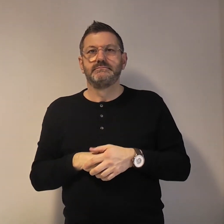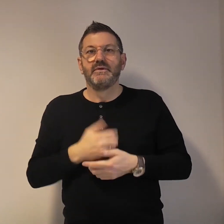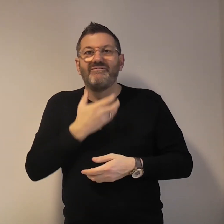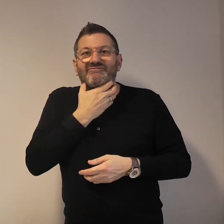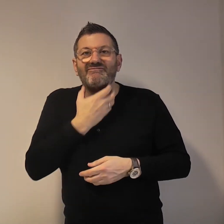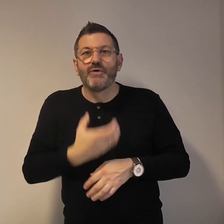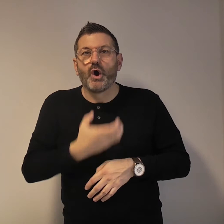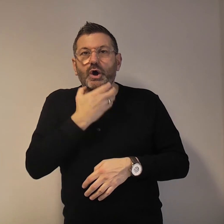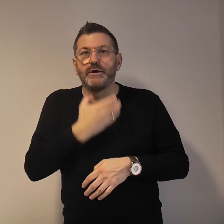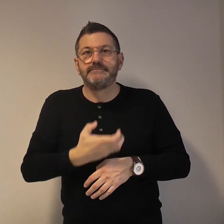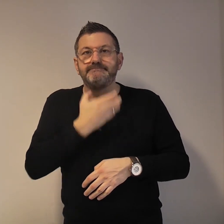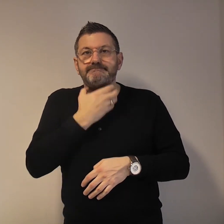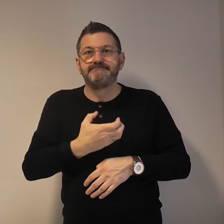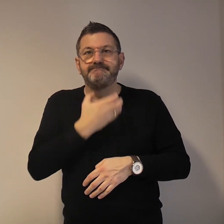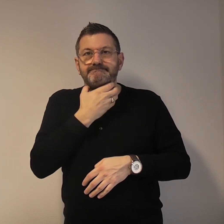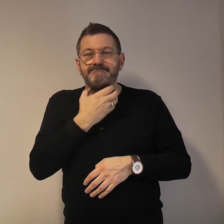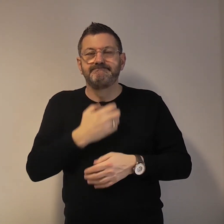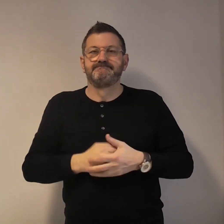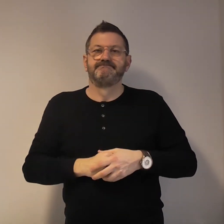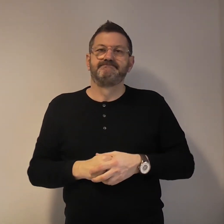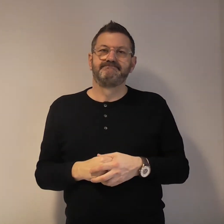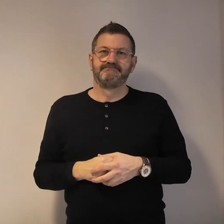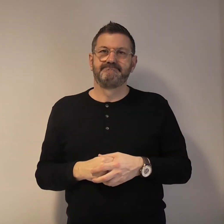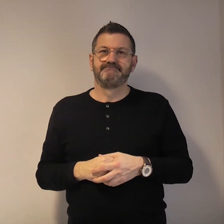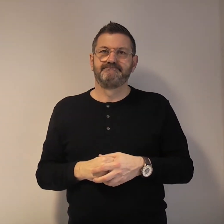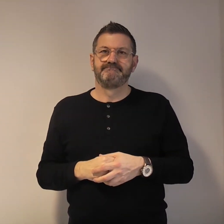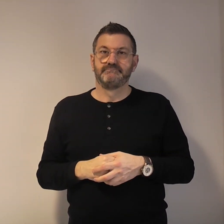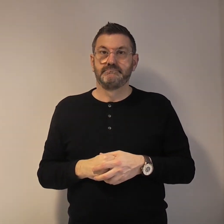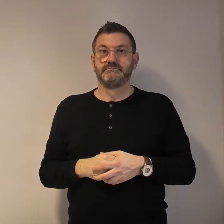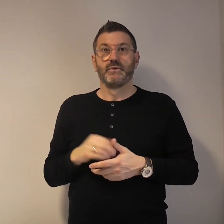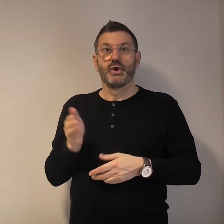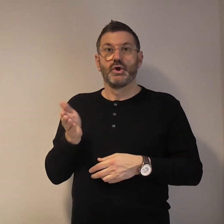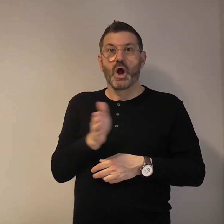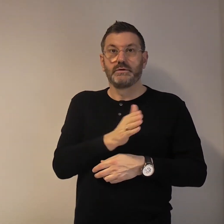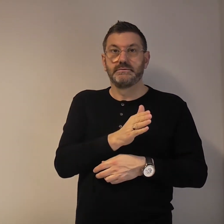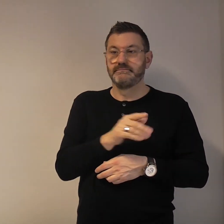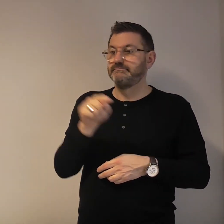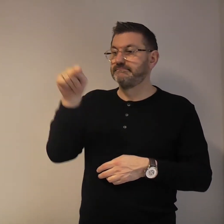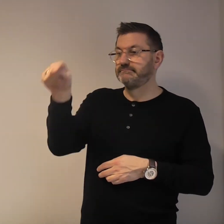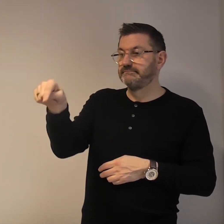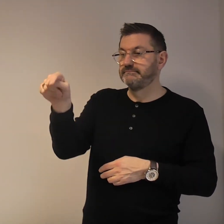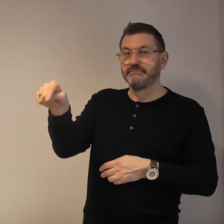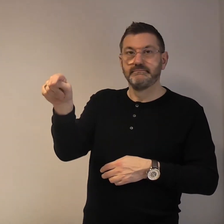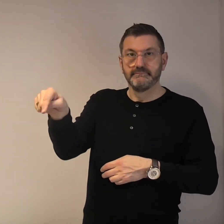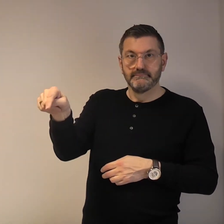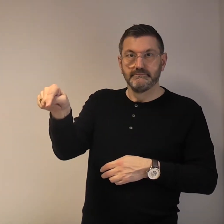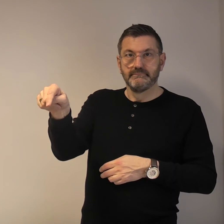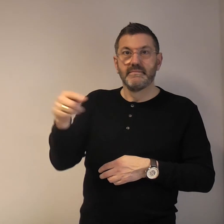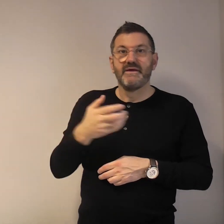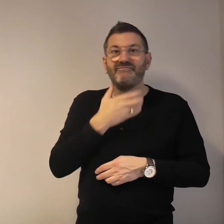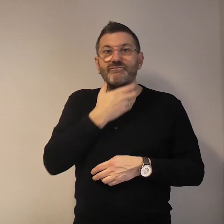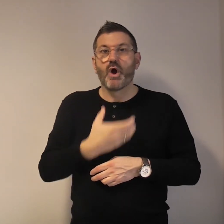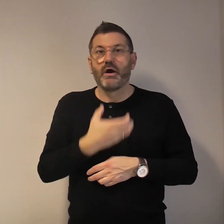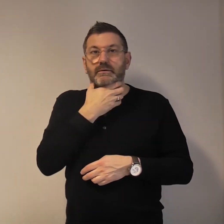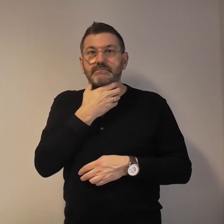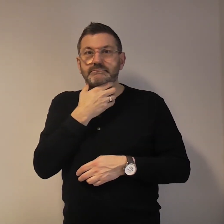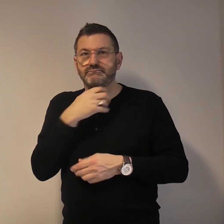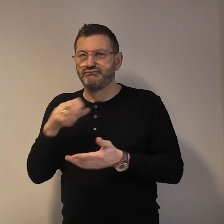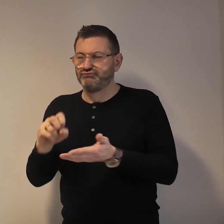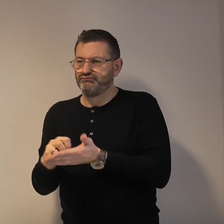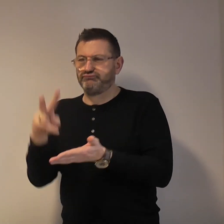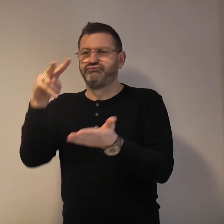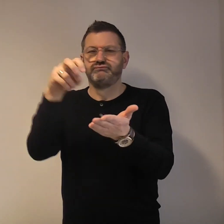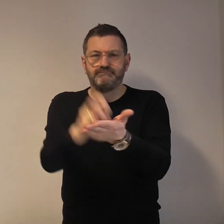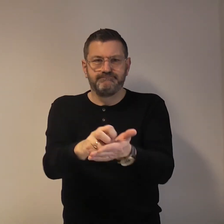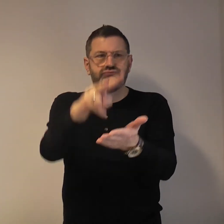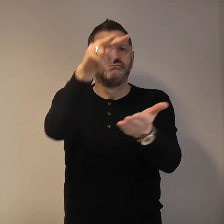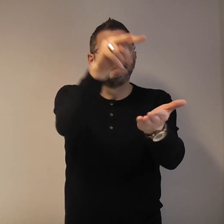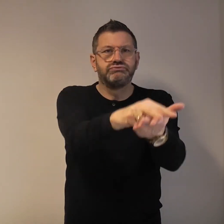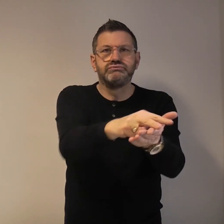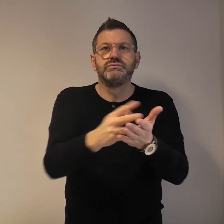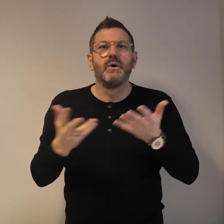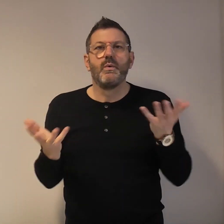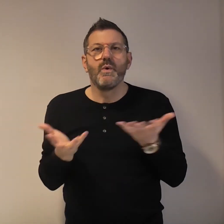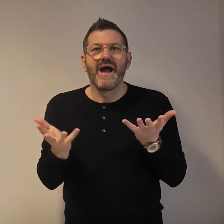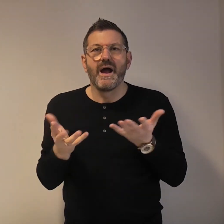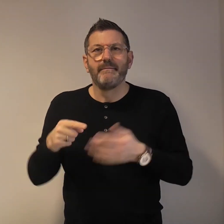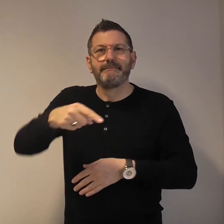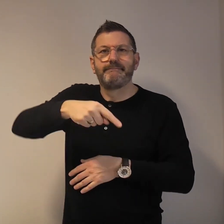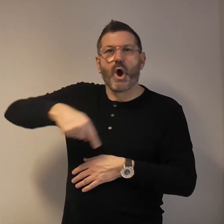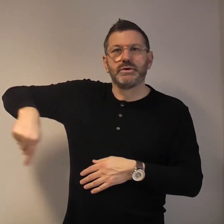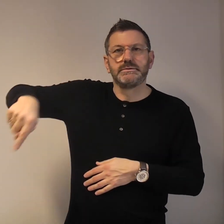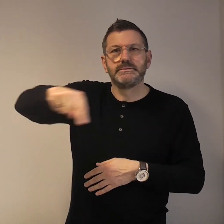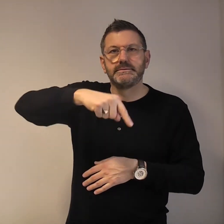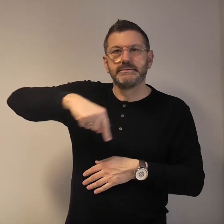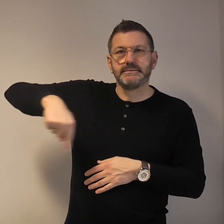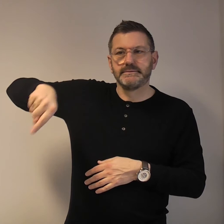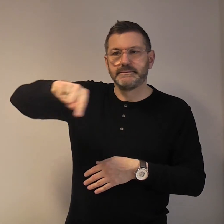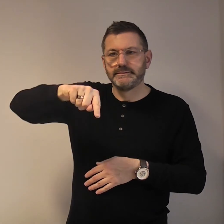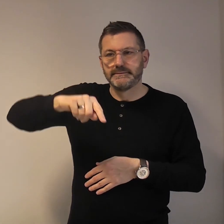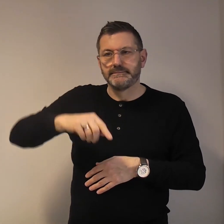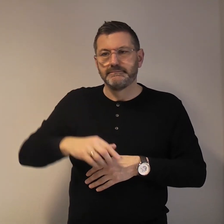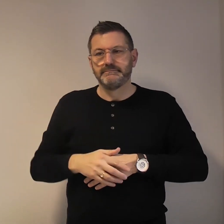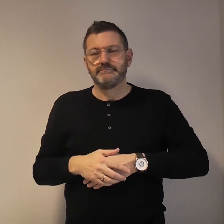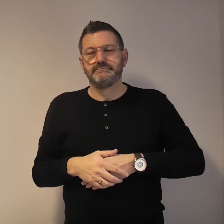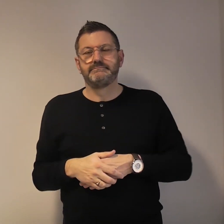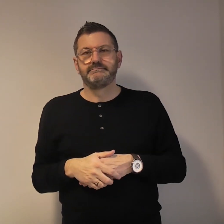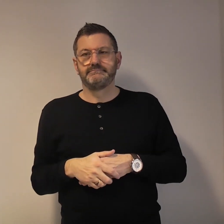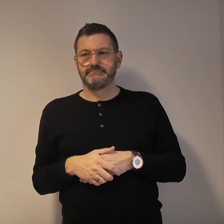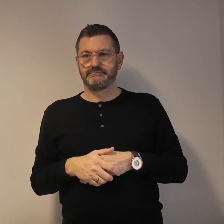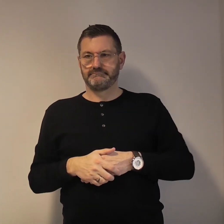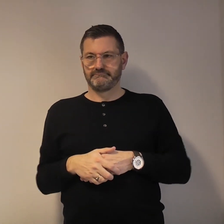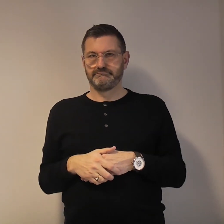Frog. Garden, frog jump where? Pond